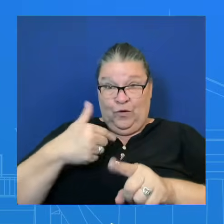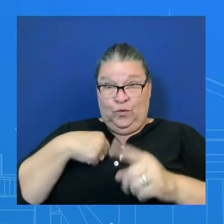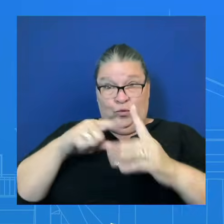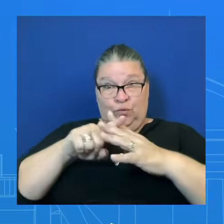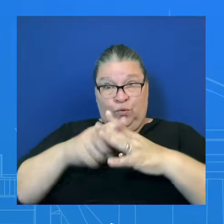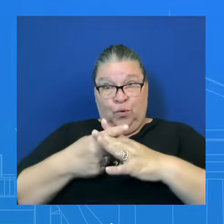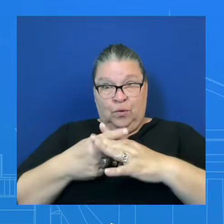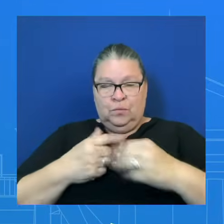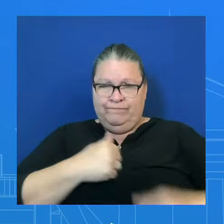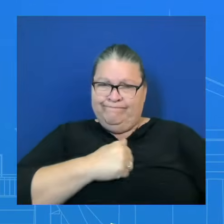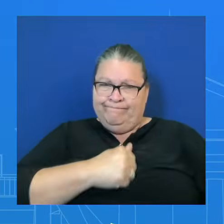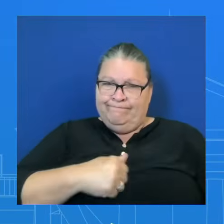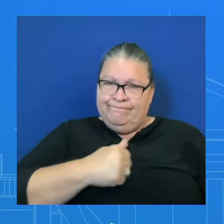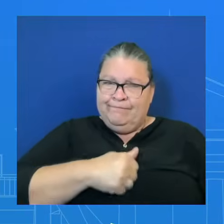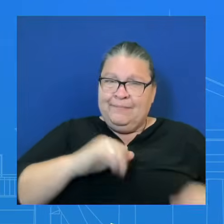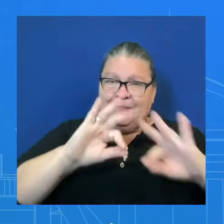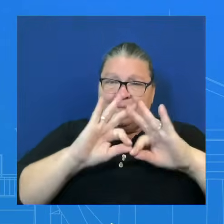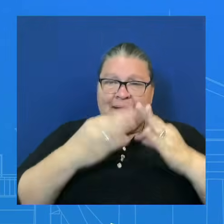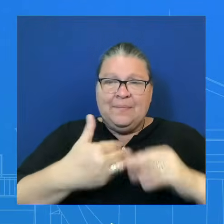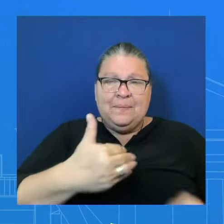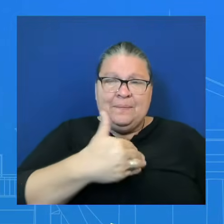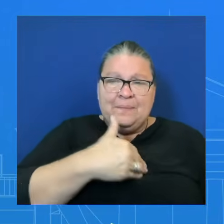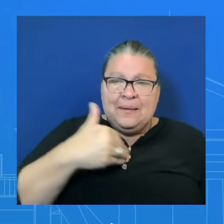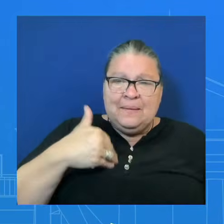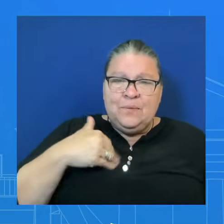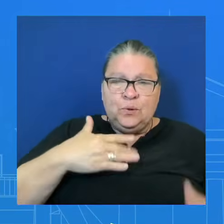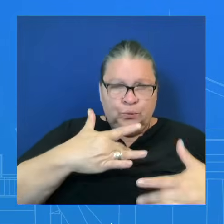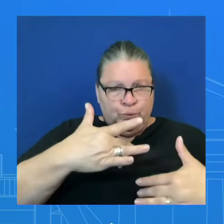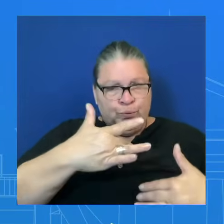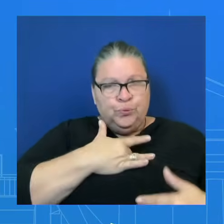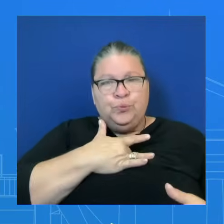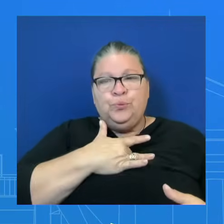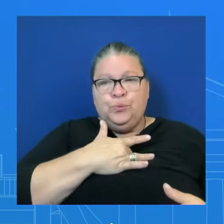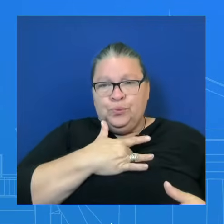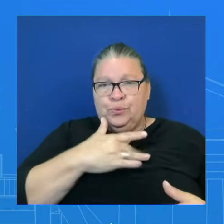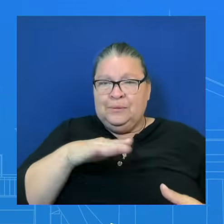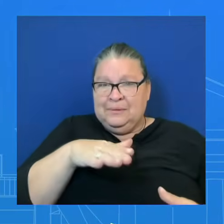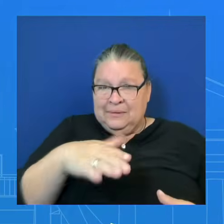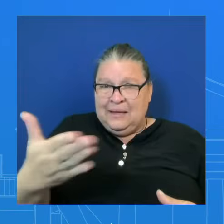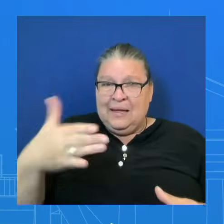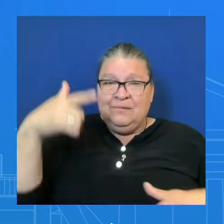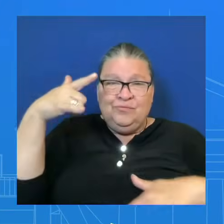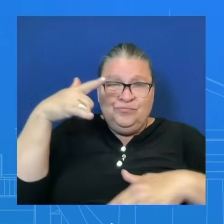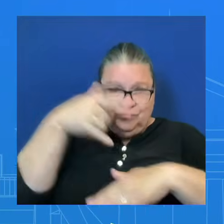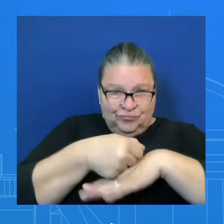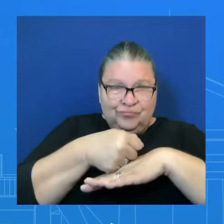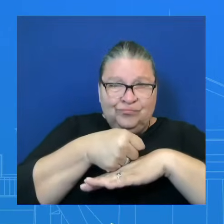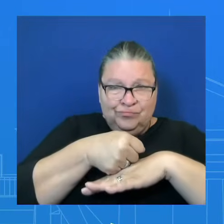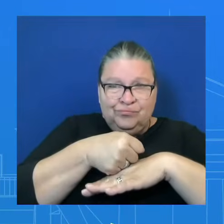the loved ones of those who died in that crash. Just terrible. Terrible news. Nobody wants to get that.